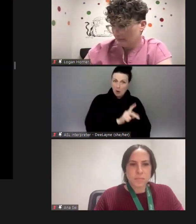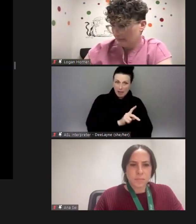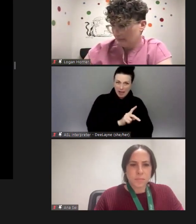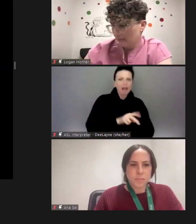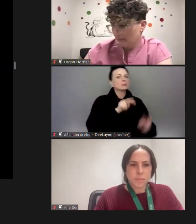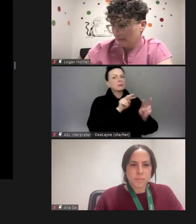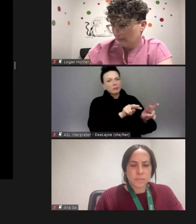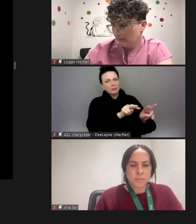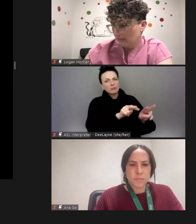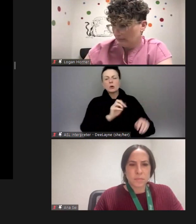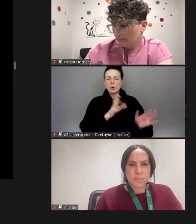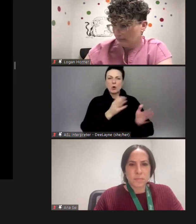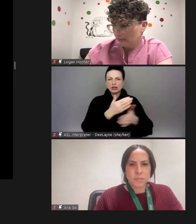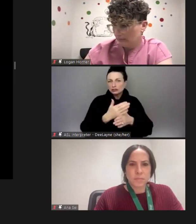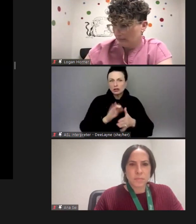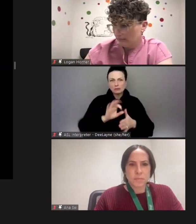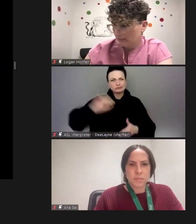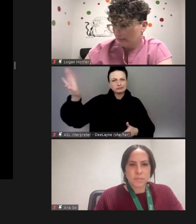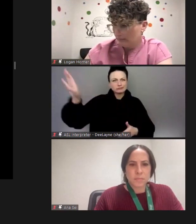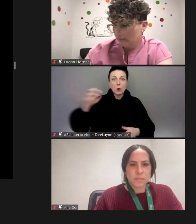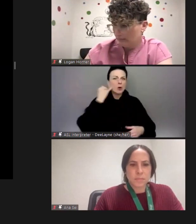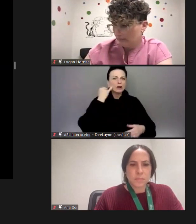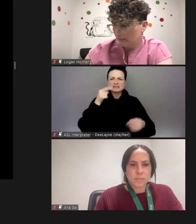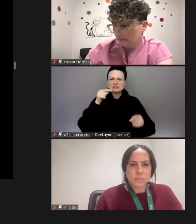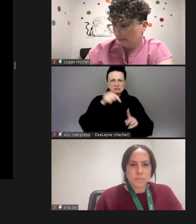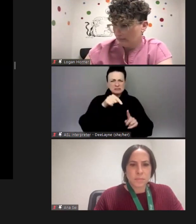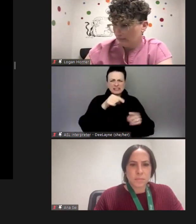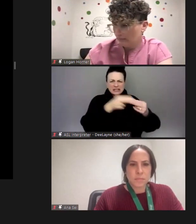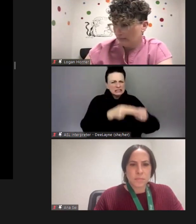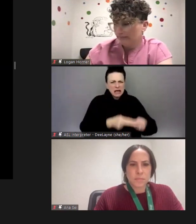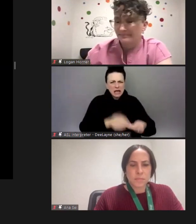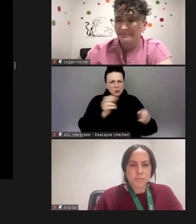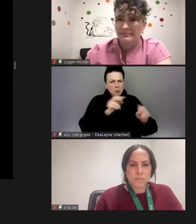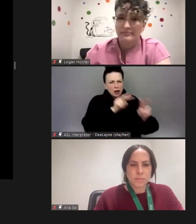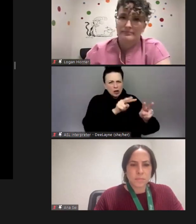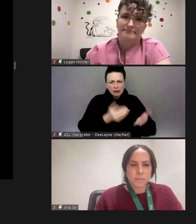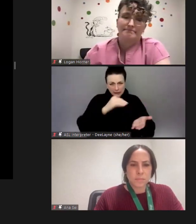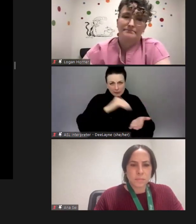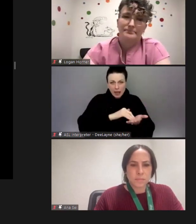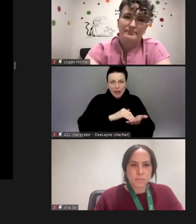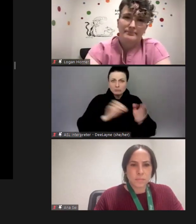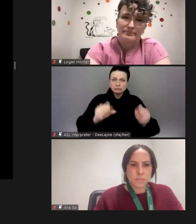there are particular slides that you